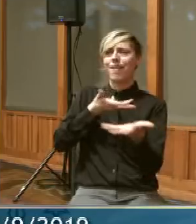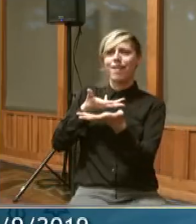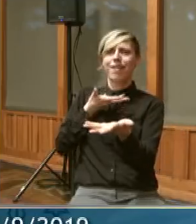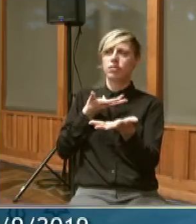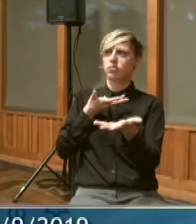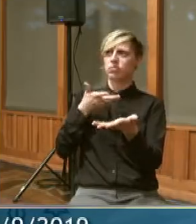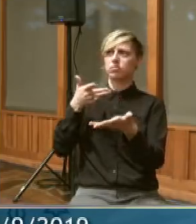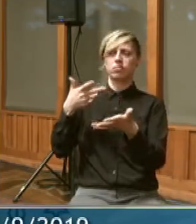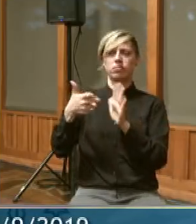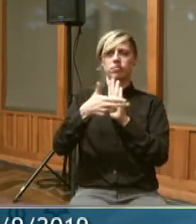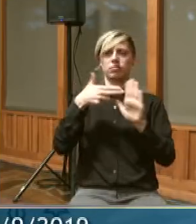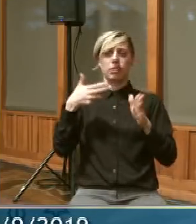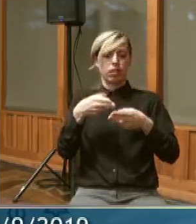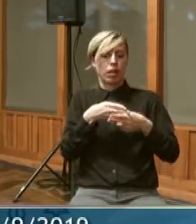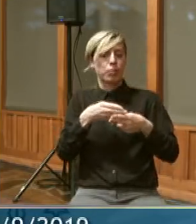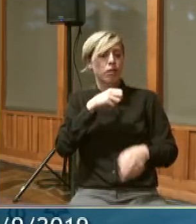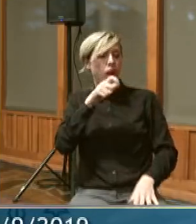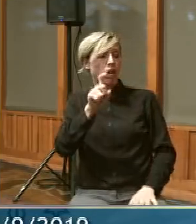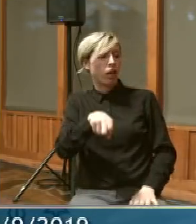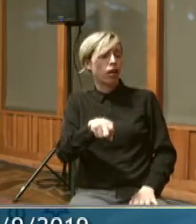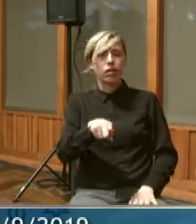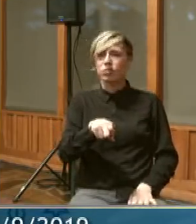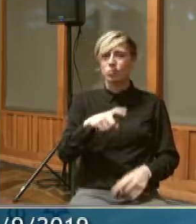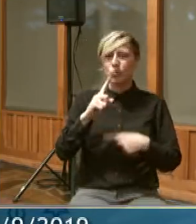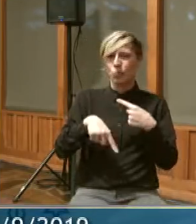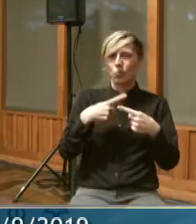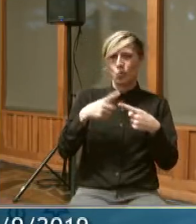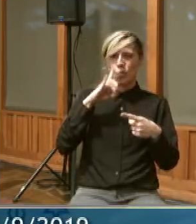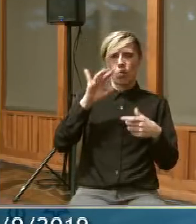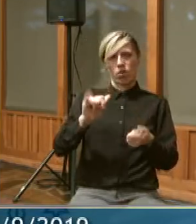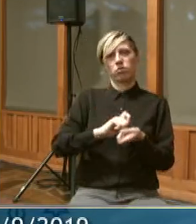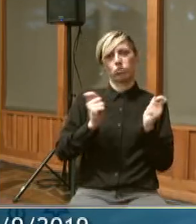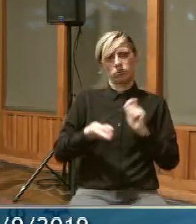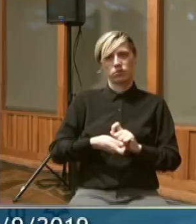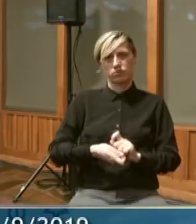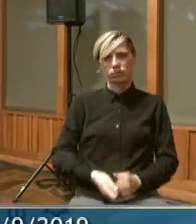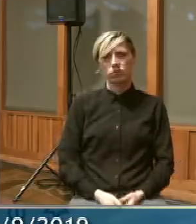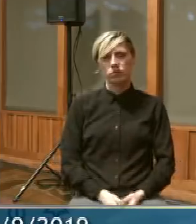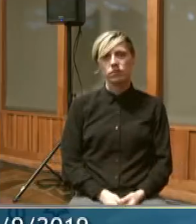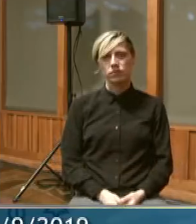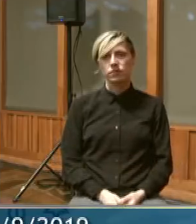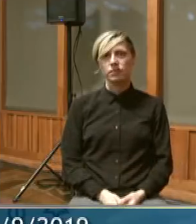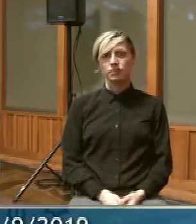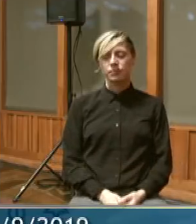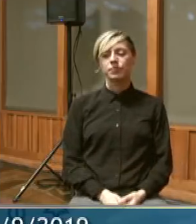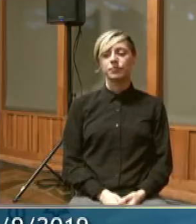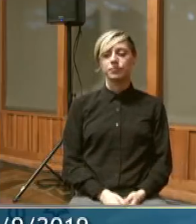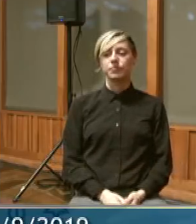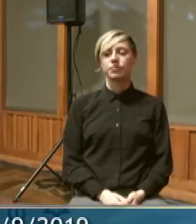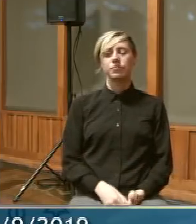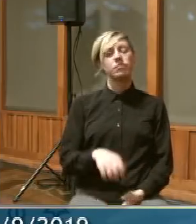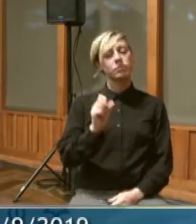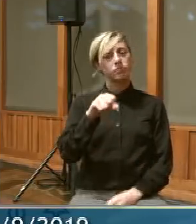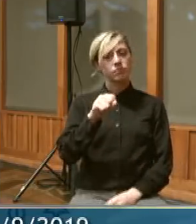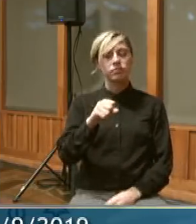THESE CONNECTIONS LEARNING THESE NAMES AND STORIES AND DOING EMOTIONAL LABOR EVERY DAY NOT BE TREATED AS TEMPORARY OR